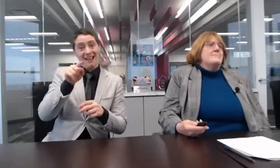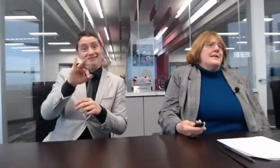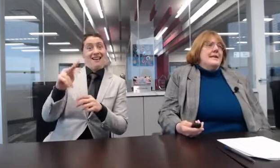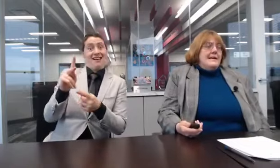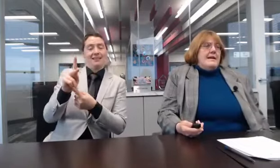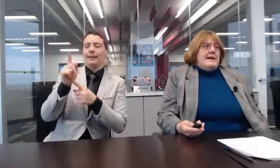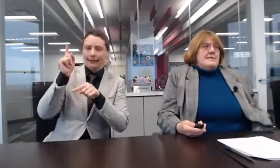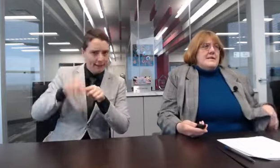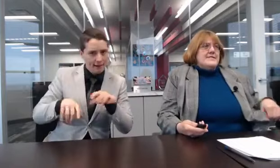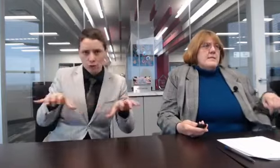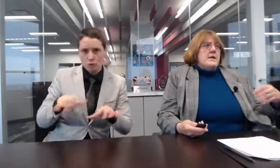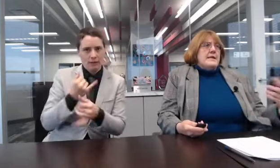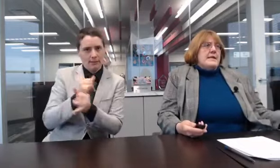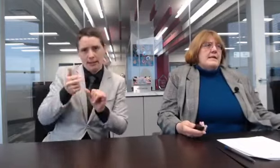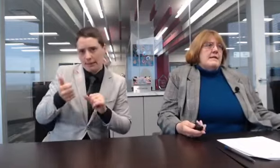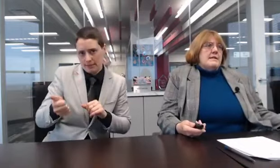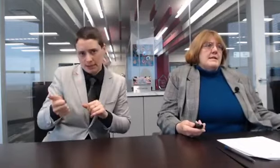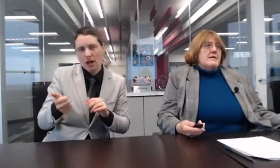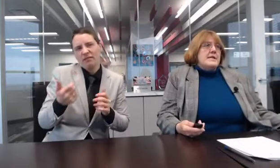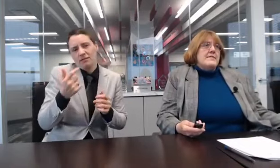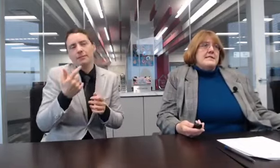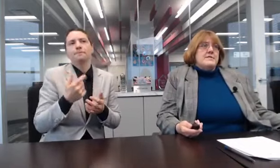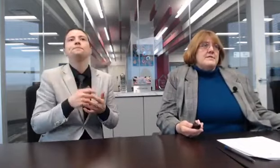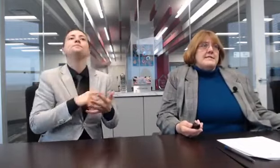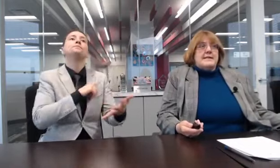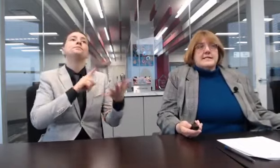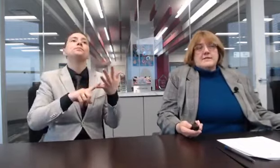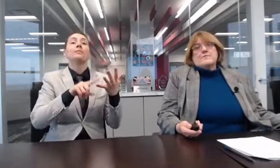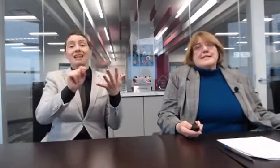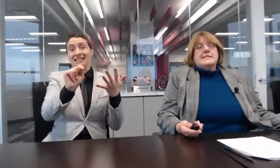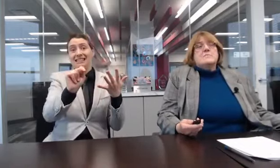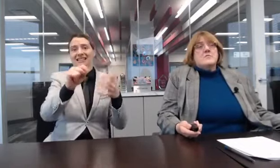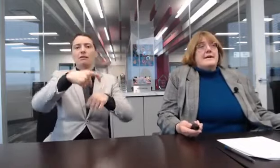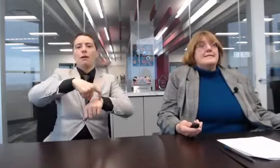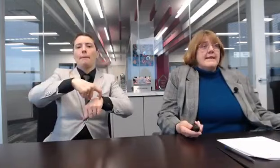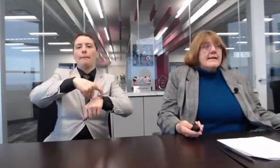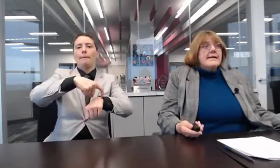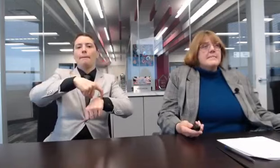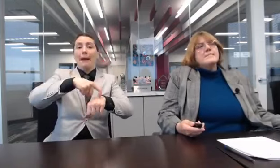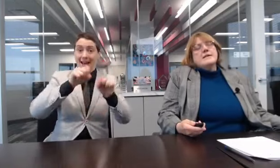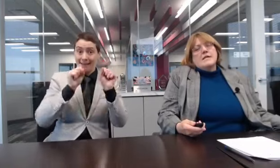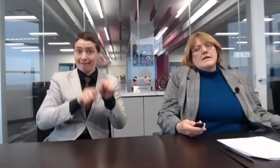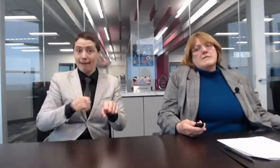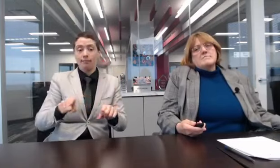but if somebody, you know can they do the task in a reasonable amount of time?